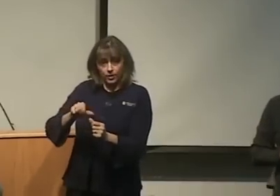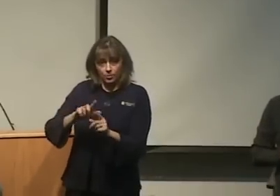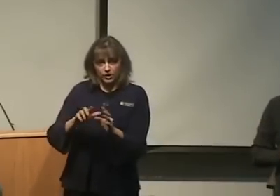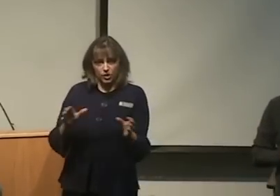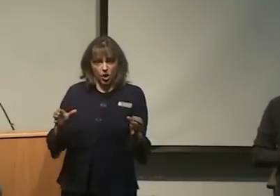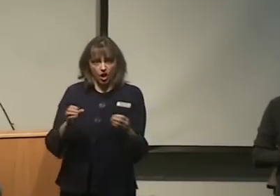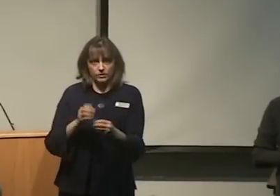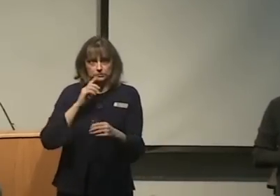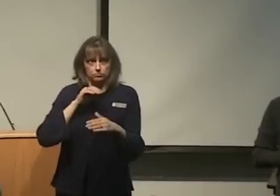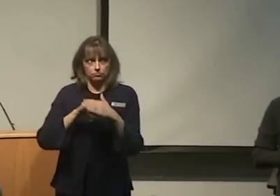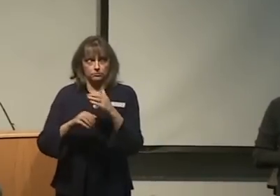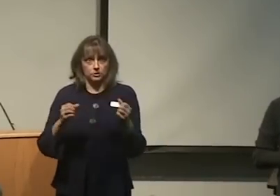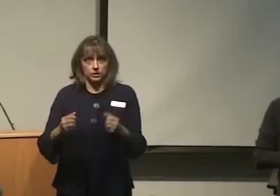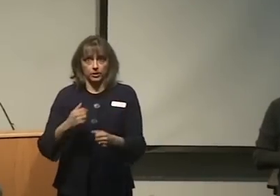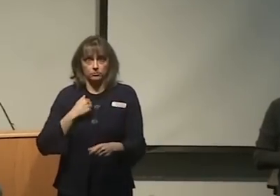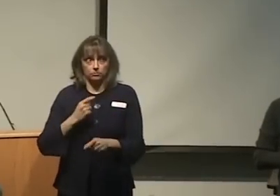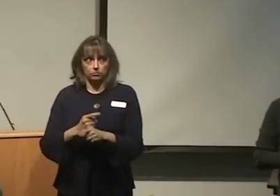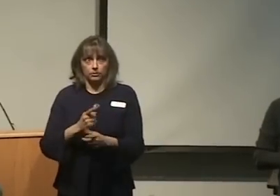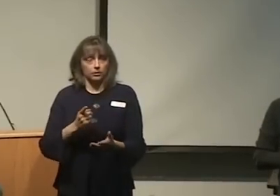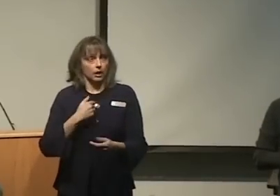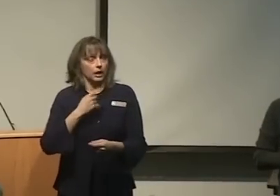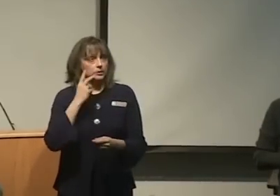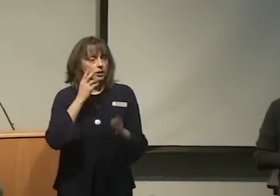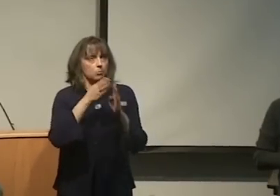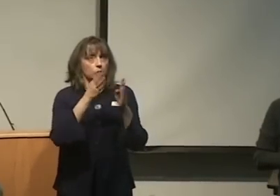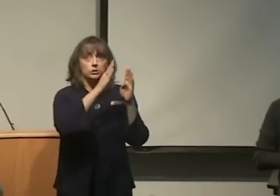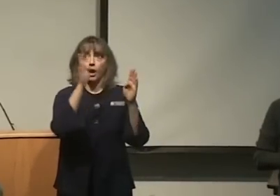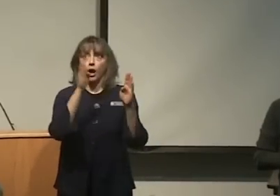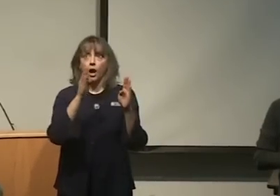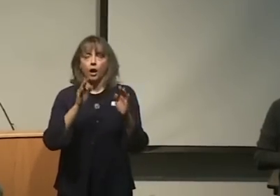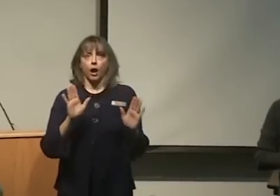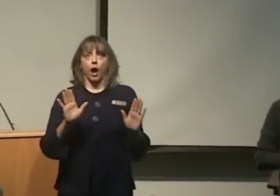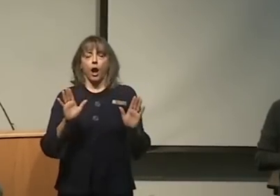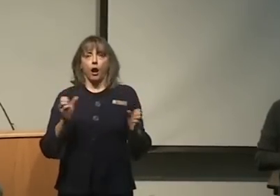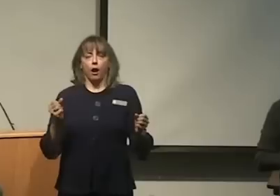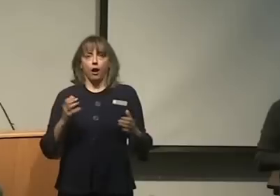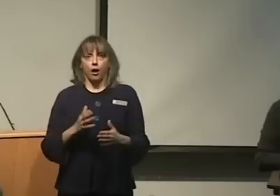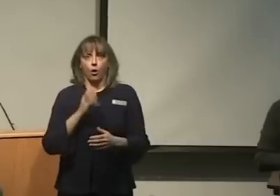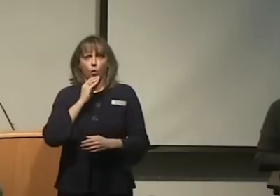It's full of those book things, those old fashioned things, and I'm allergic to those, they're dusty.